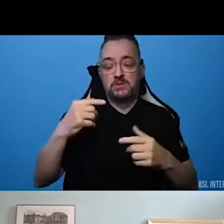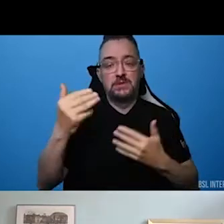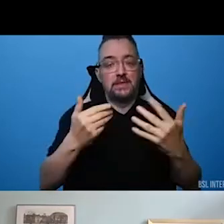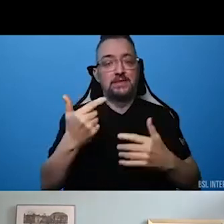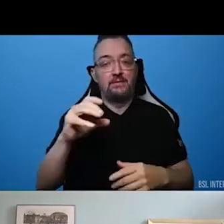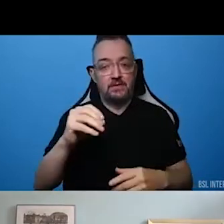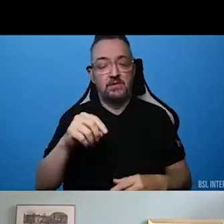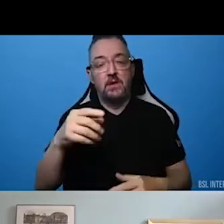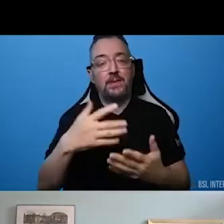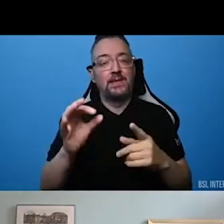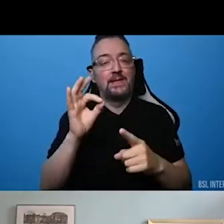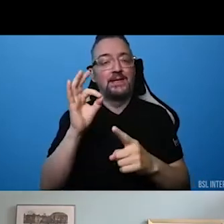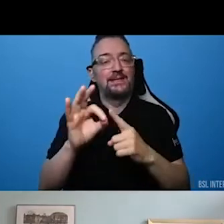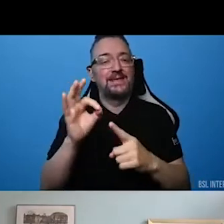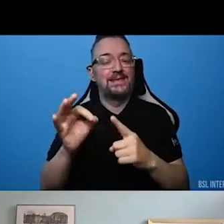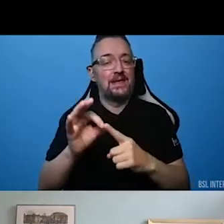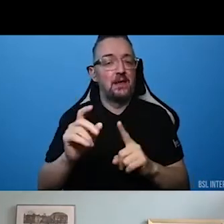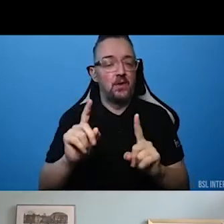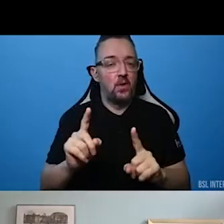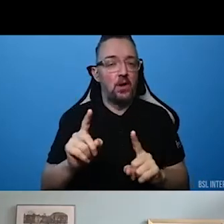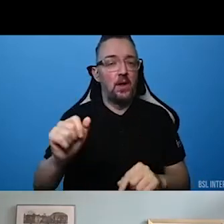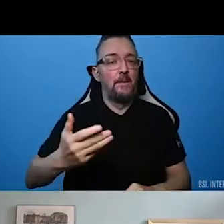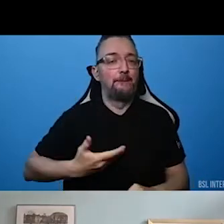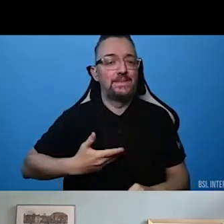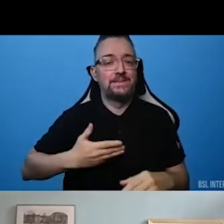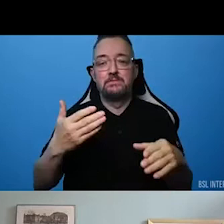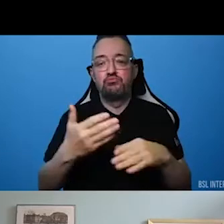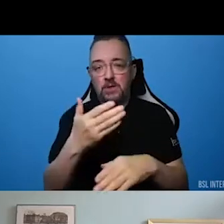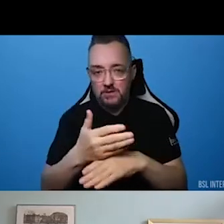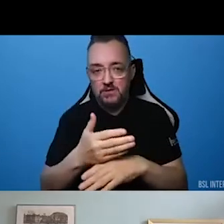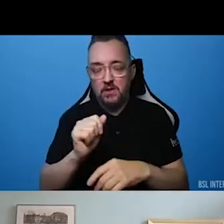which detailed their business practices and their personal lives.